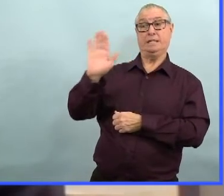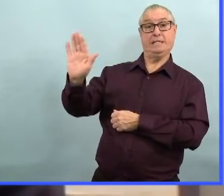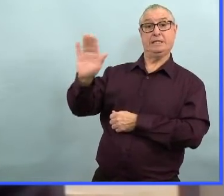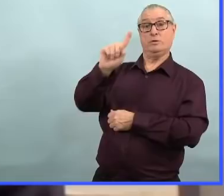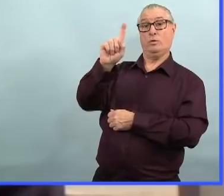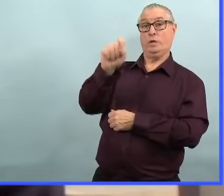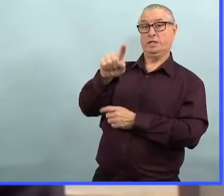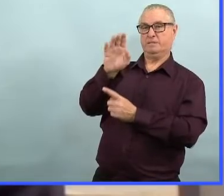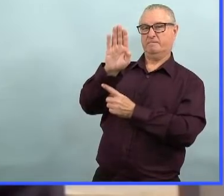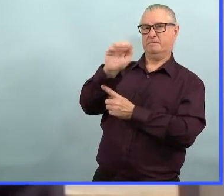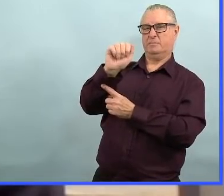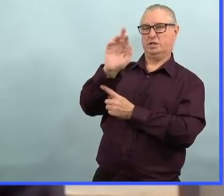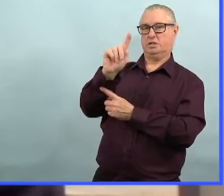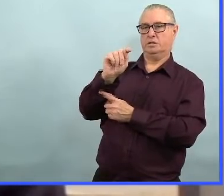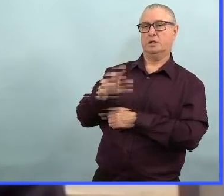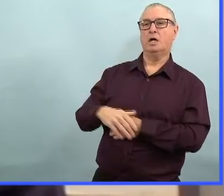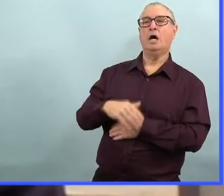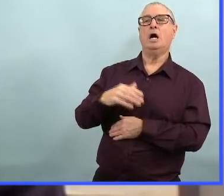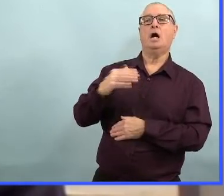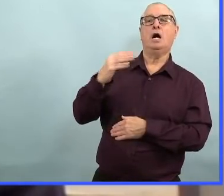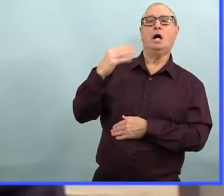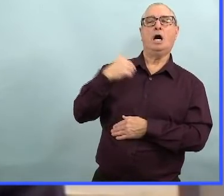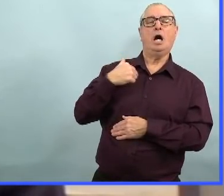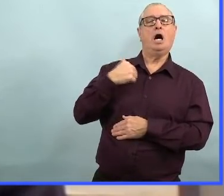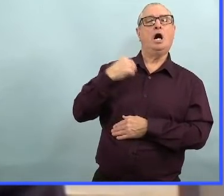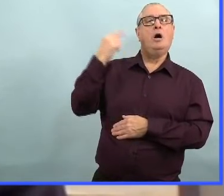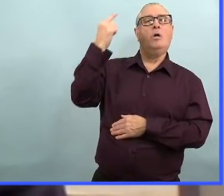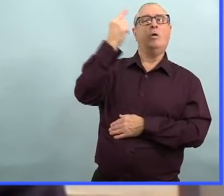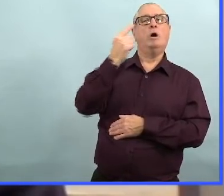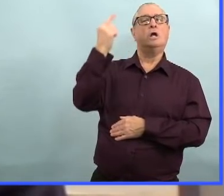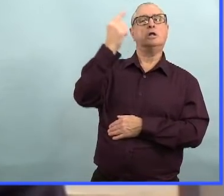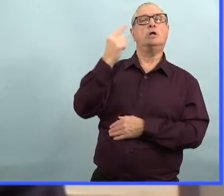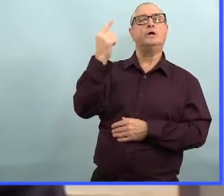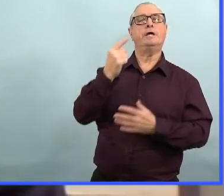wondering if you see it as that you know in that way as well is it worth the risk